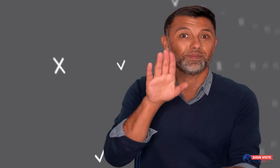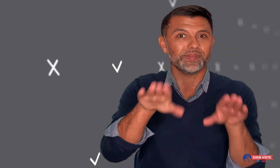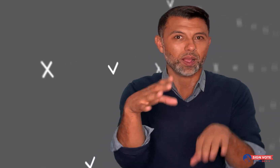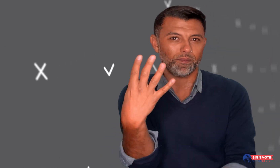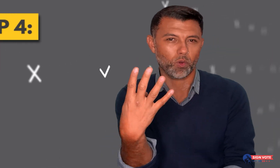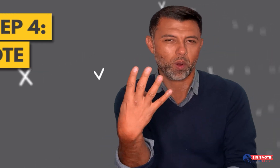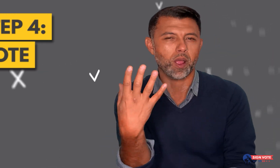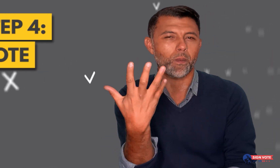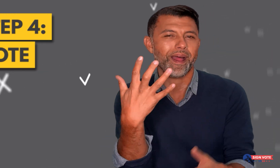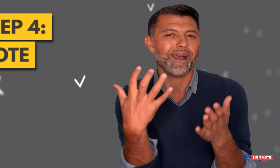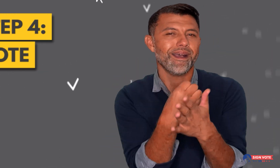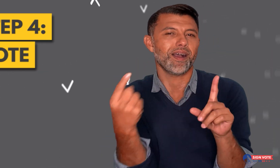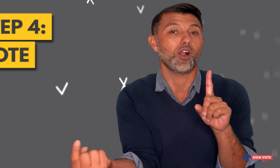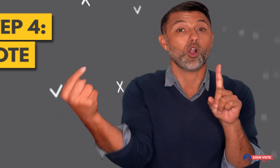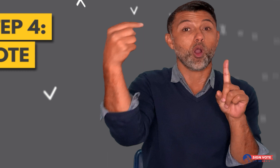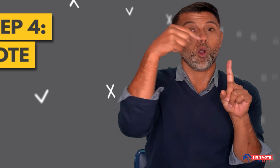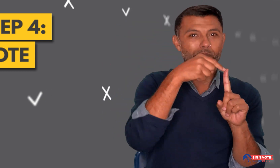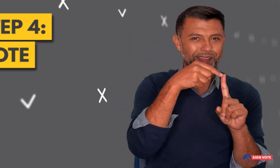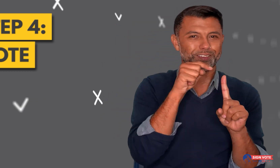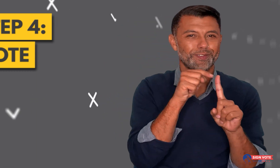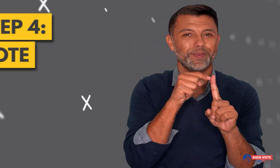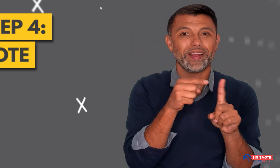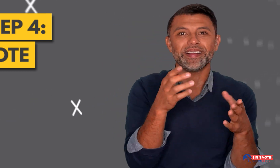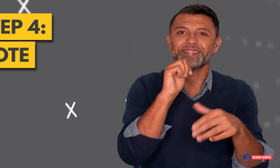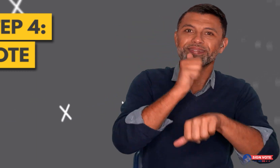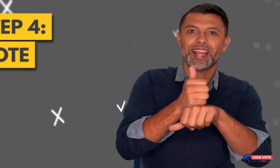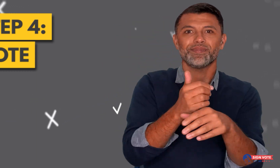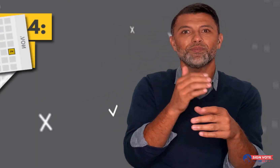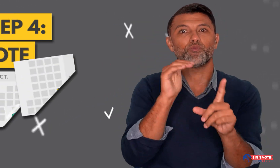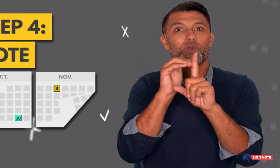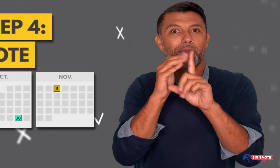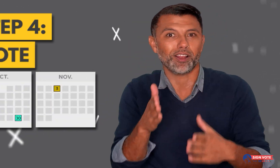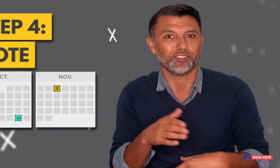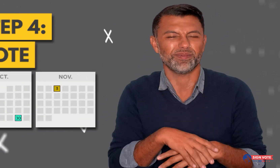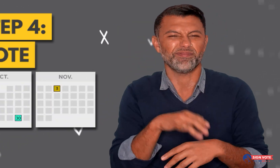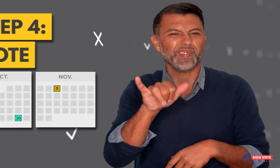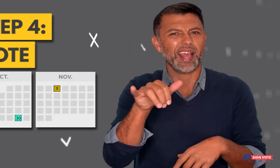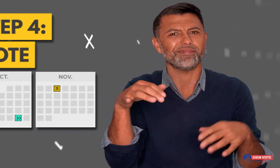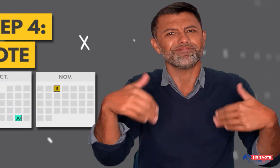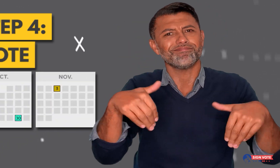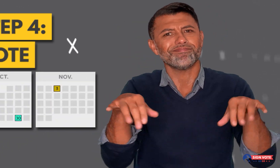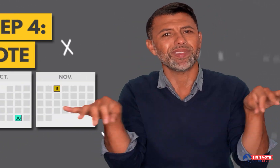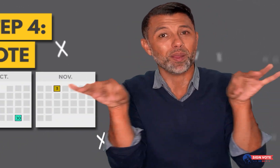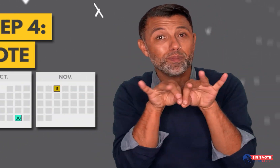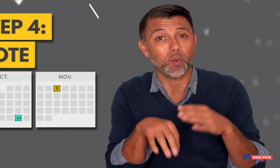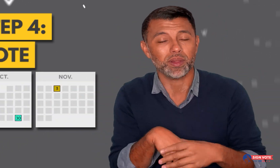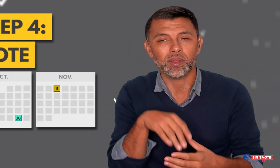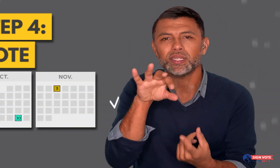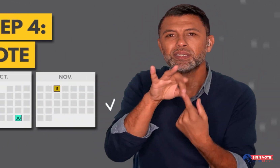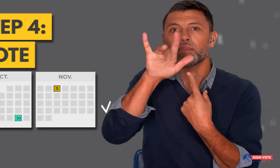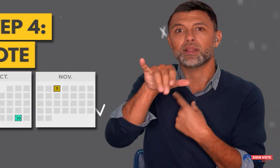Ok, so for step 4, I want to go back to what I said earlier about setting reminders. It's that important.